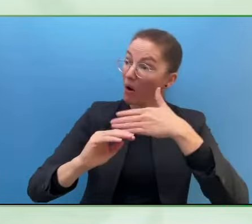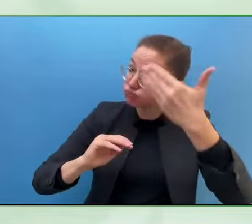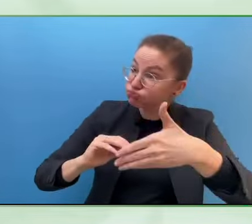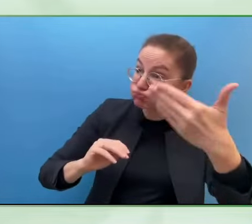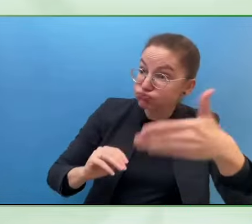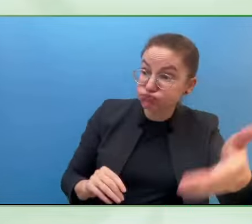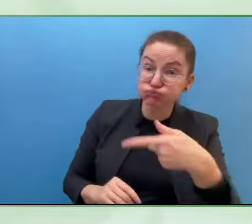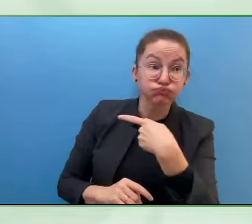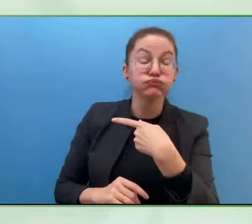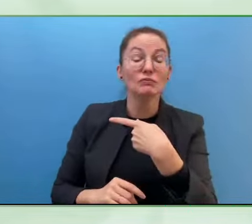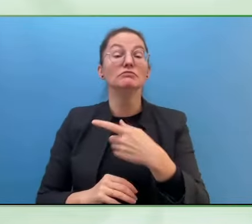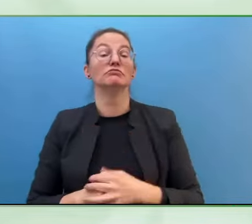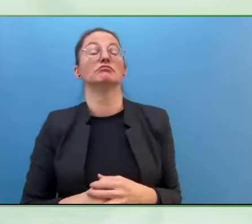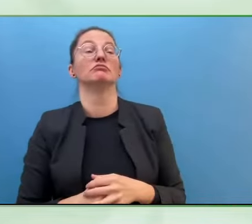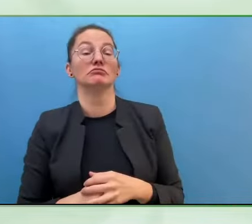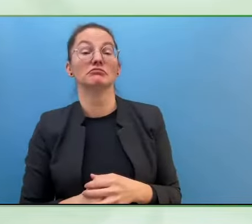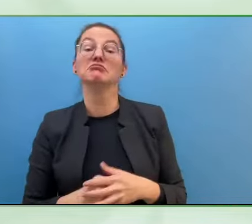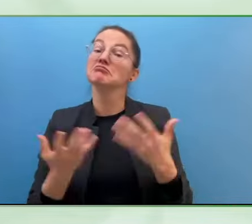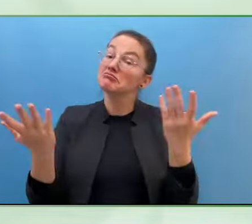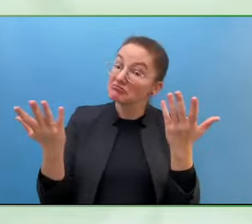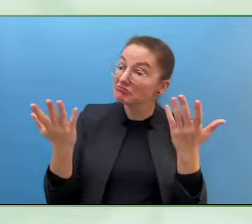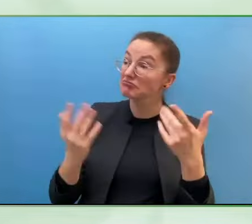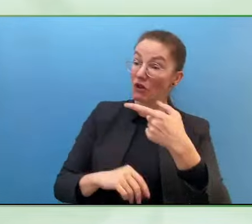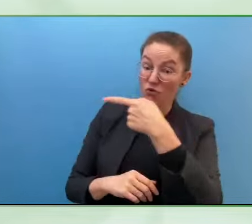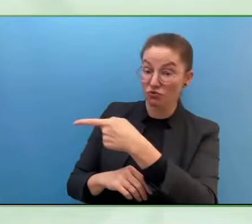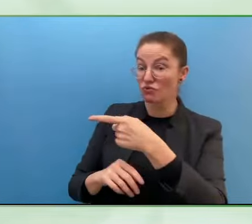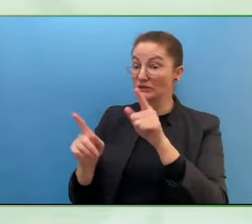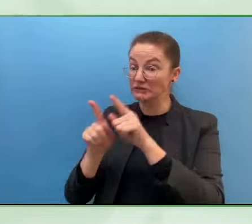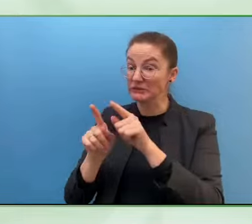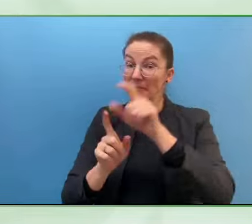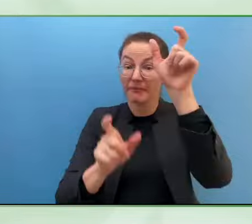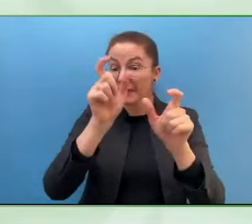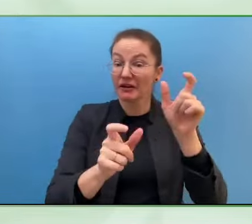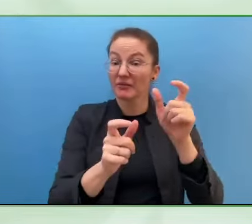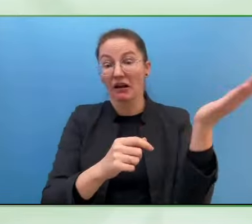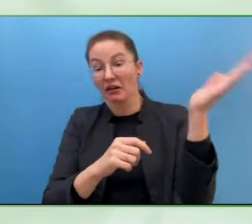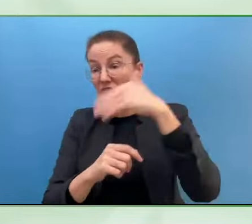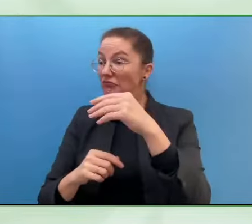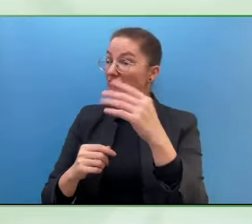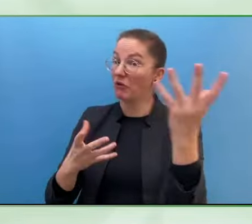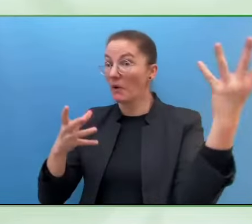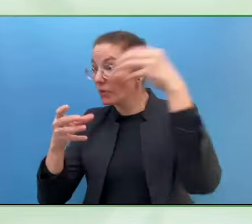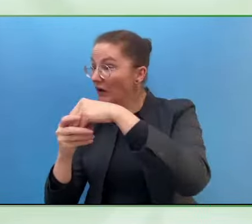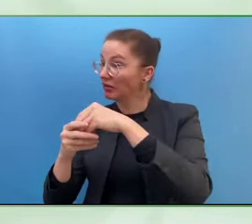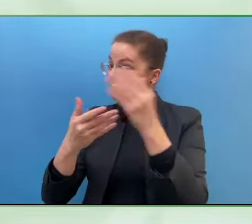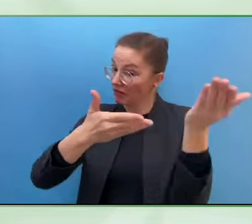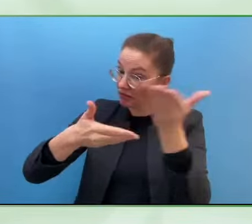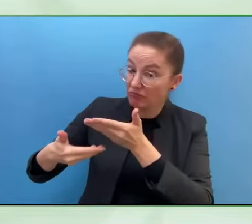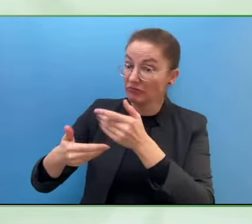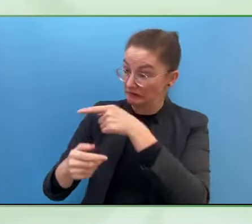Thank you for the continued support of your company, UniCredit Bank Austria.